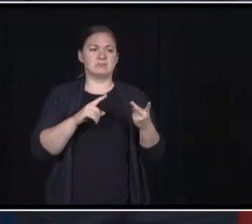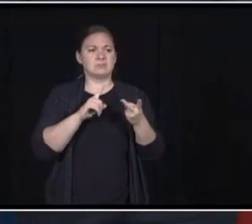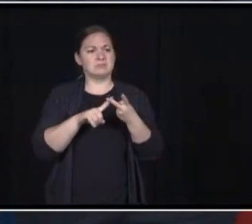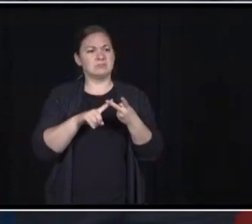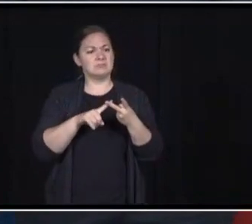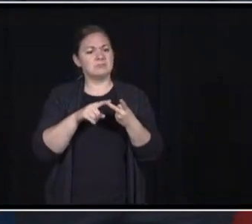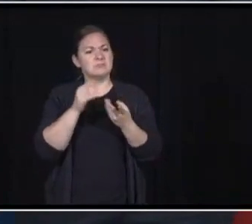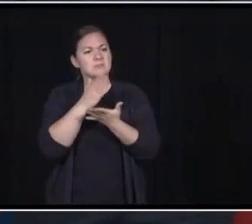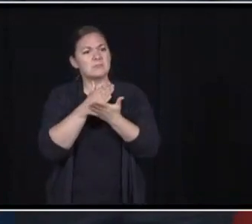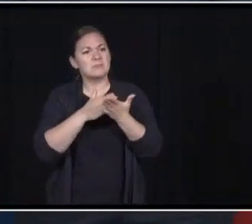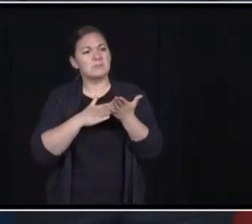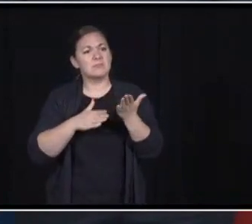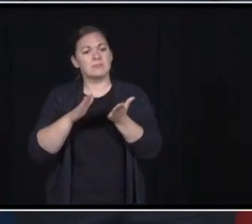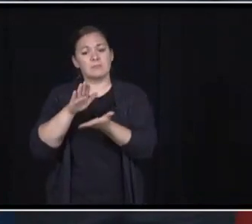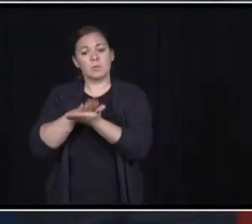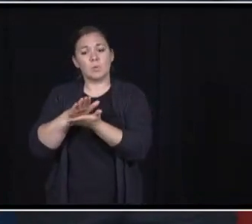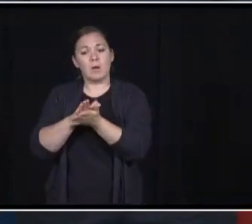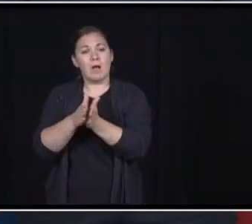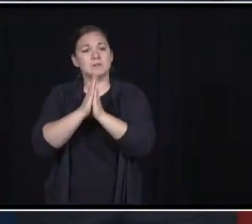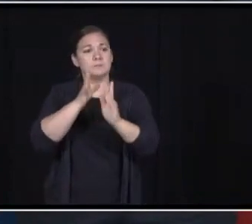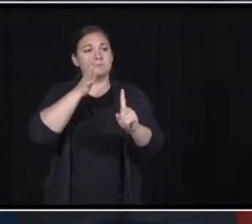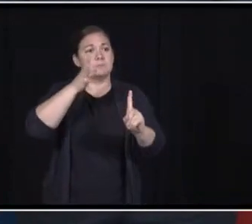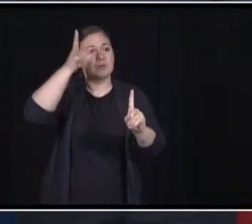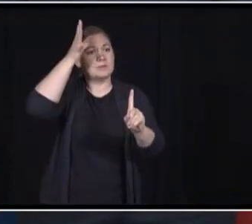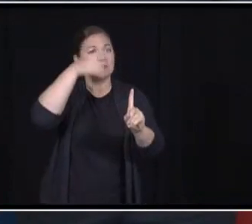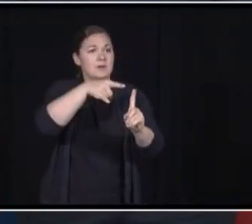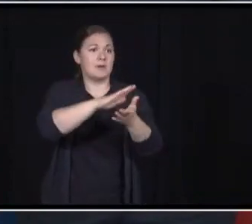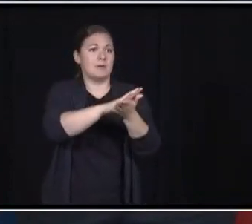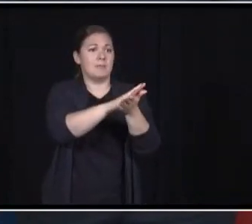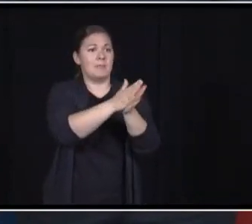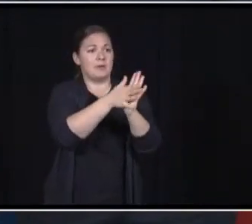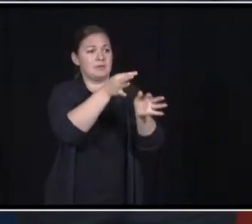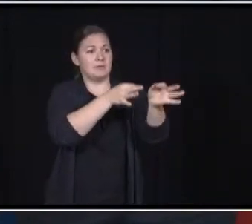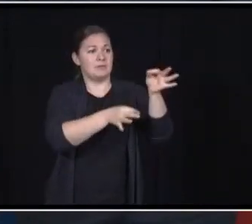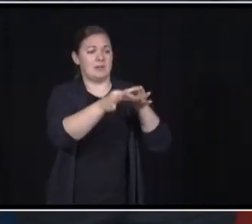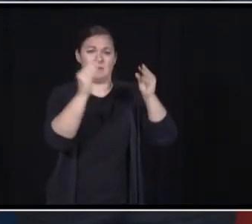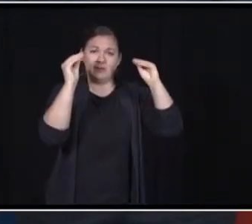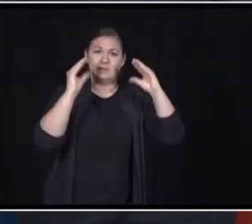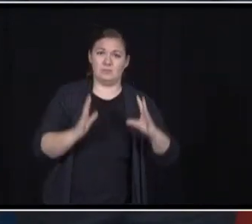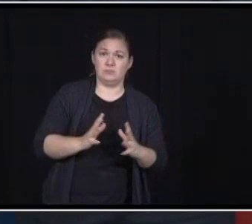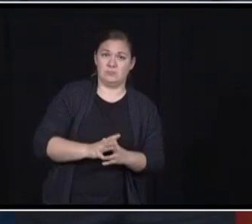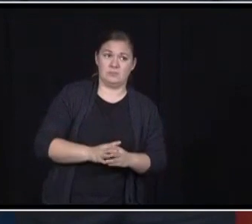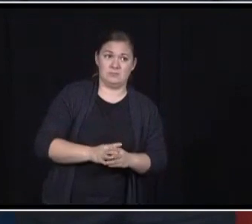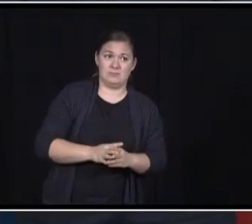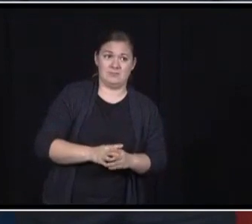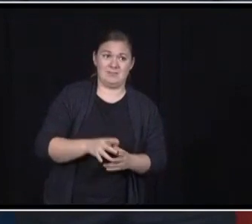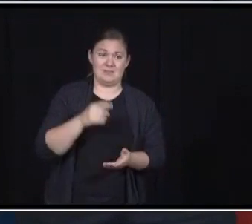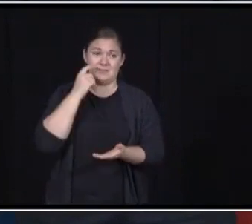Next question comes from Natasha with radio Canada. Hi Premier. At the TD SB, there are hundreds of students in